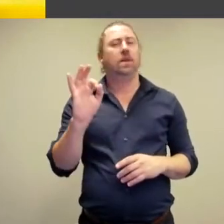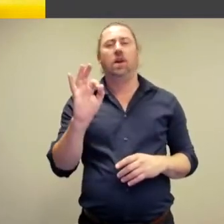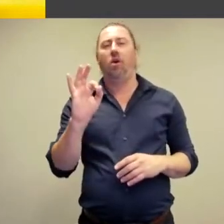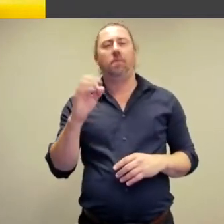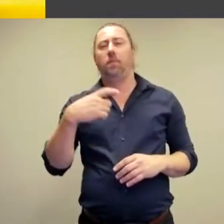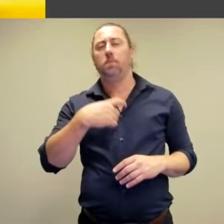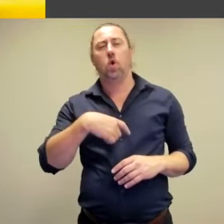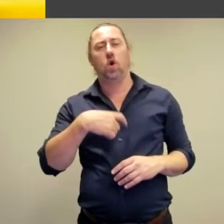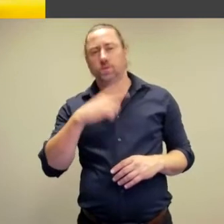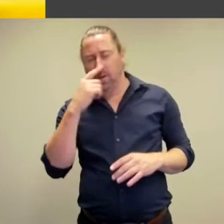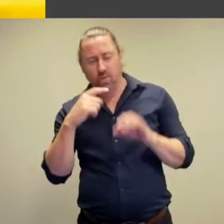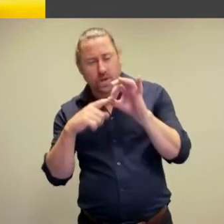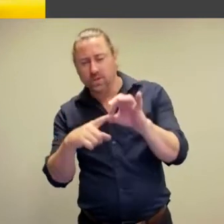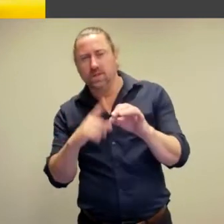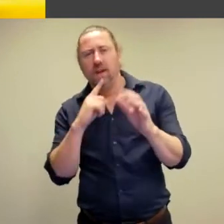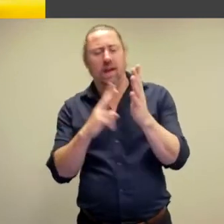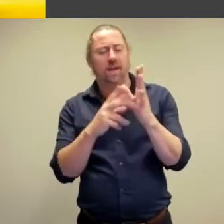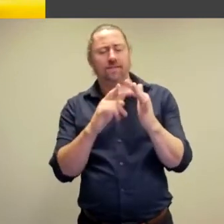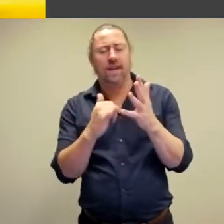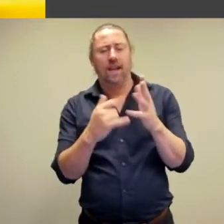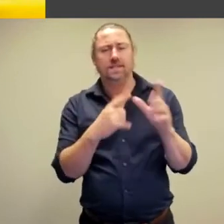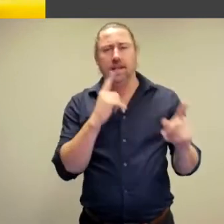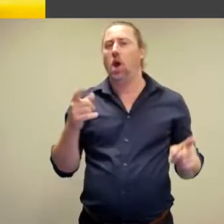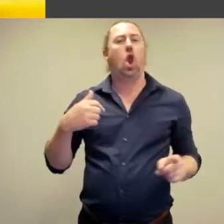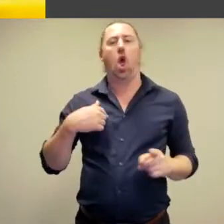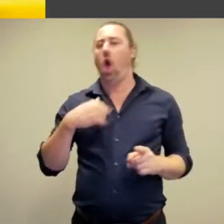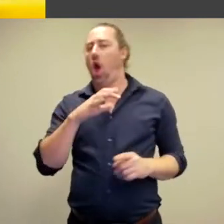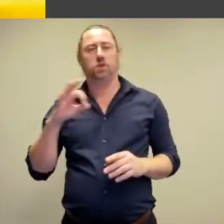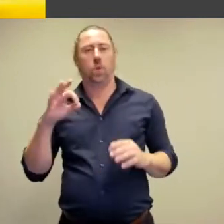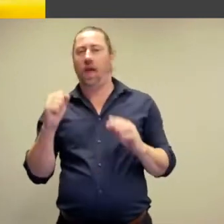ahead and ask Vanessa,